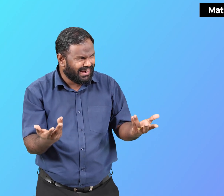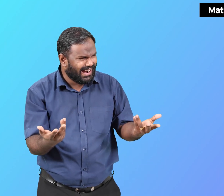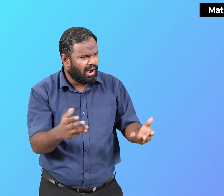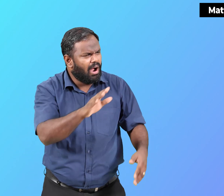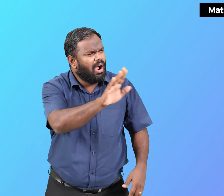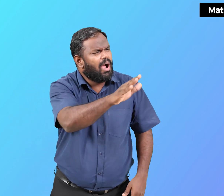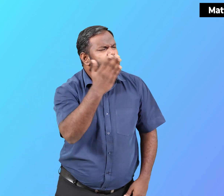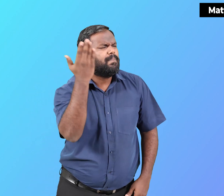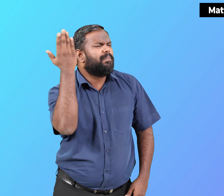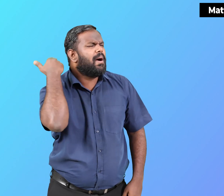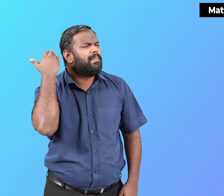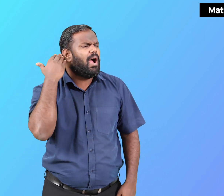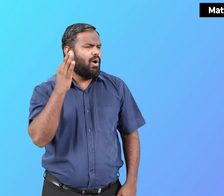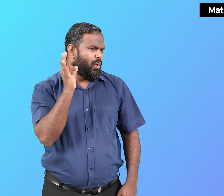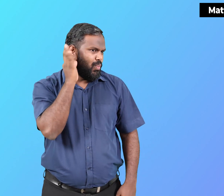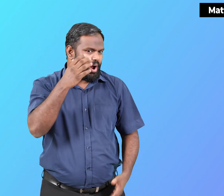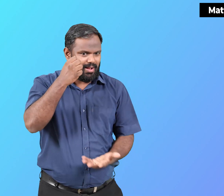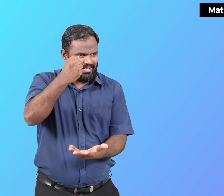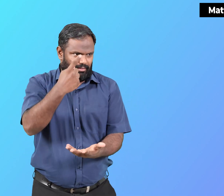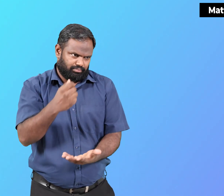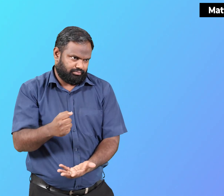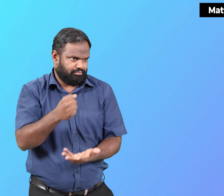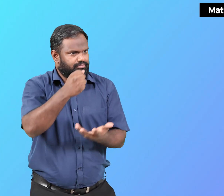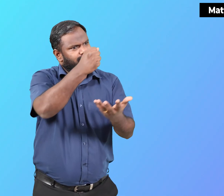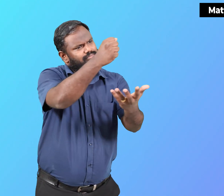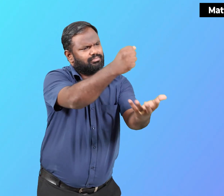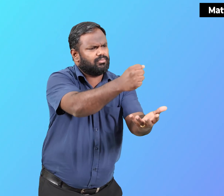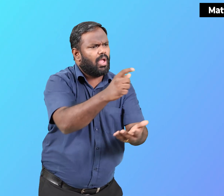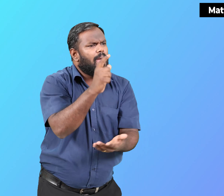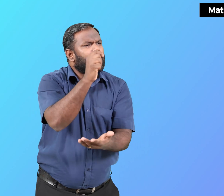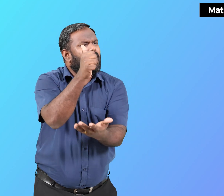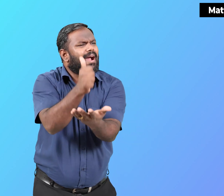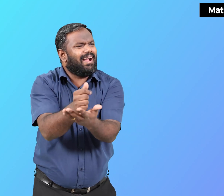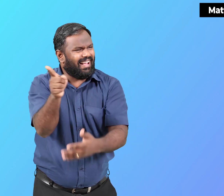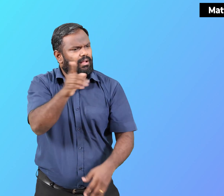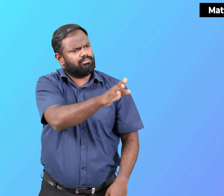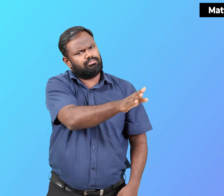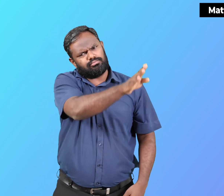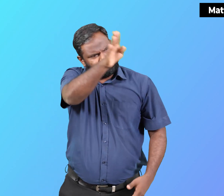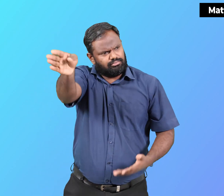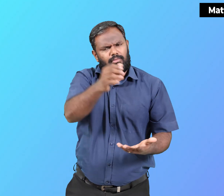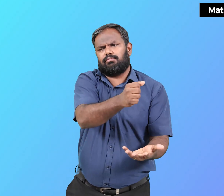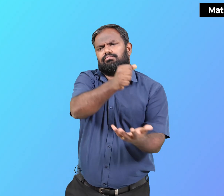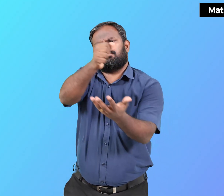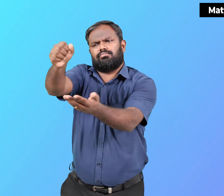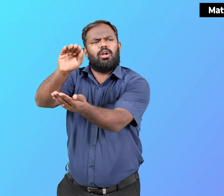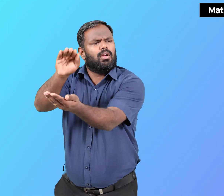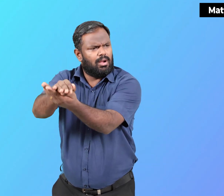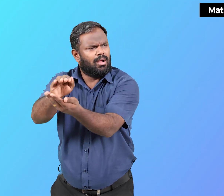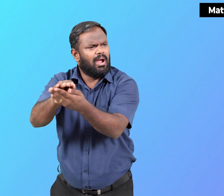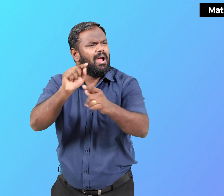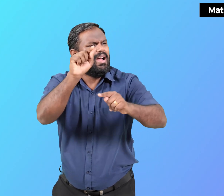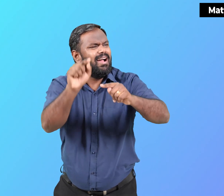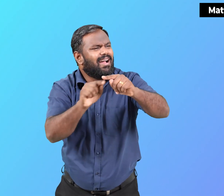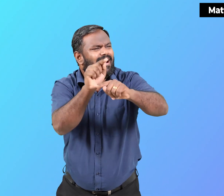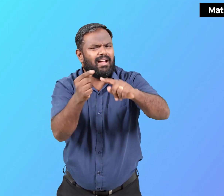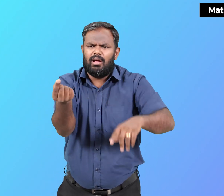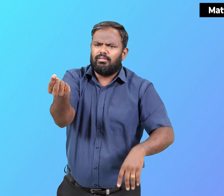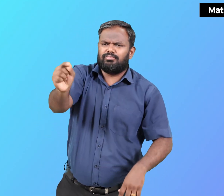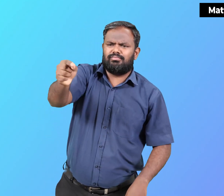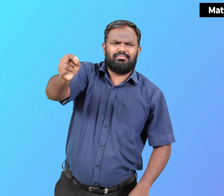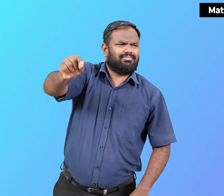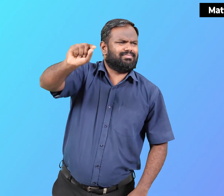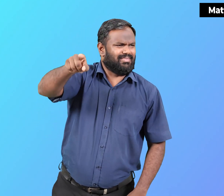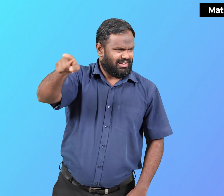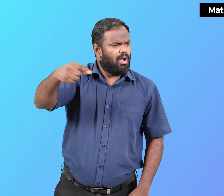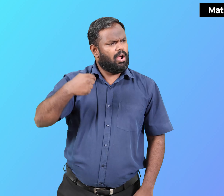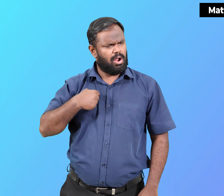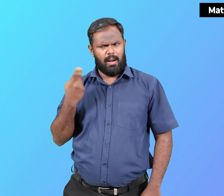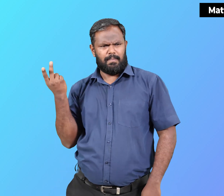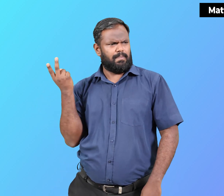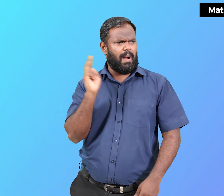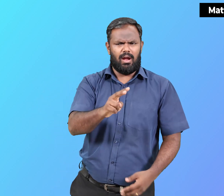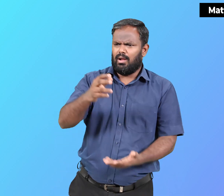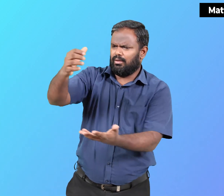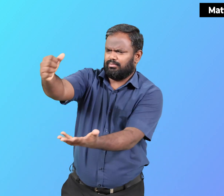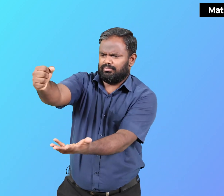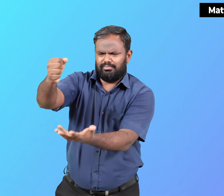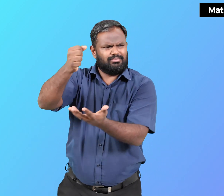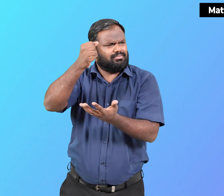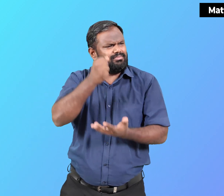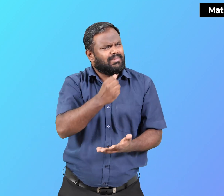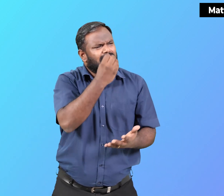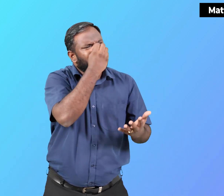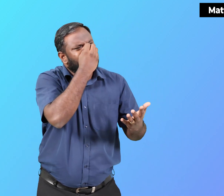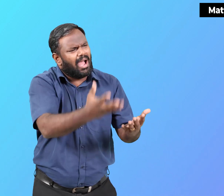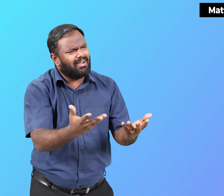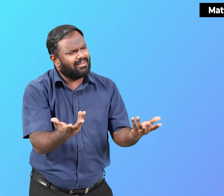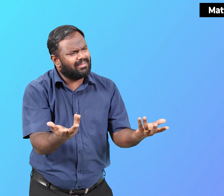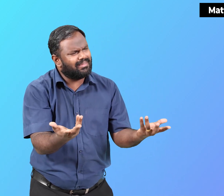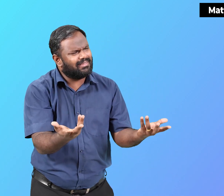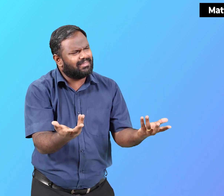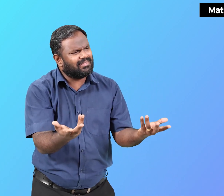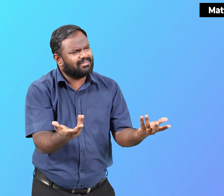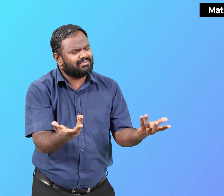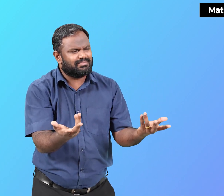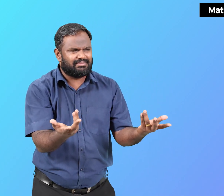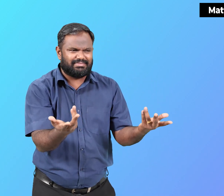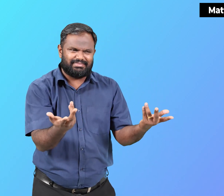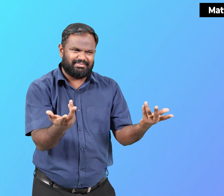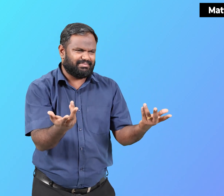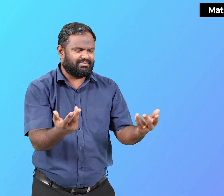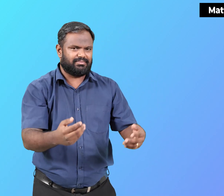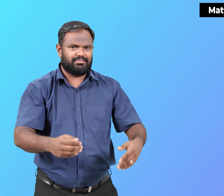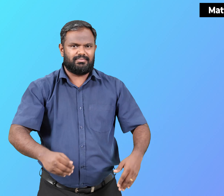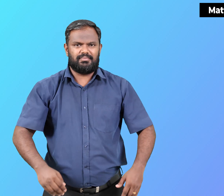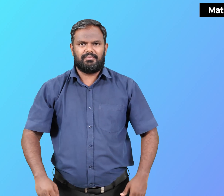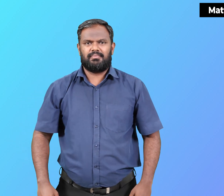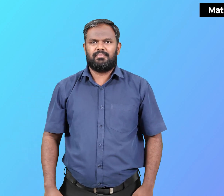So you should have put my money in the bank. Then, when I came home, I would get my money back. And I would also get the interest that my money had earned.’